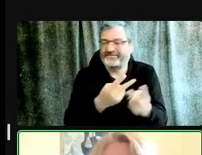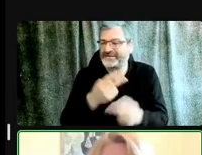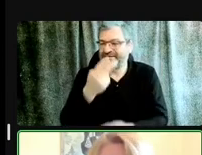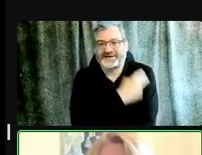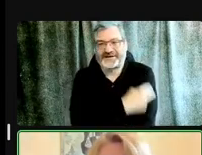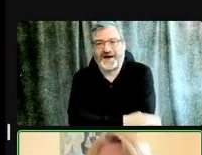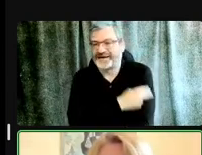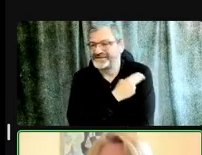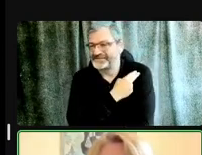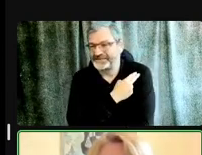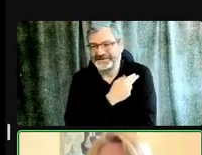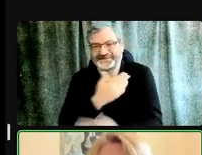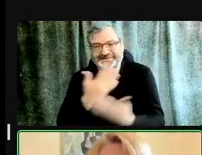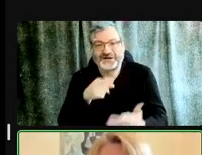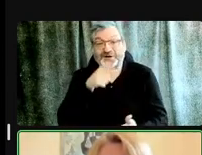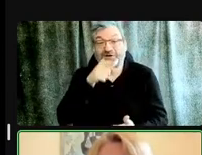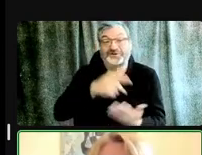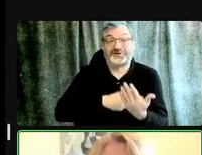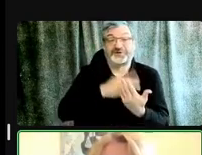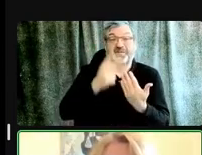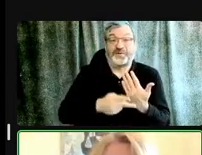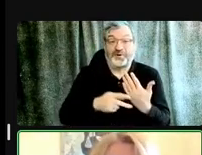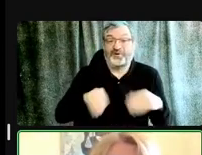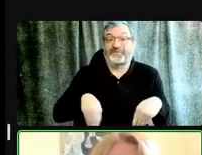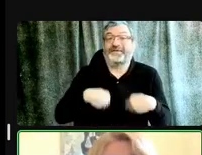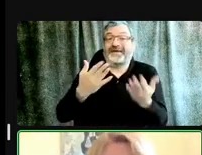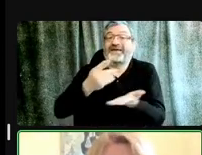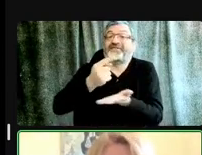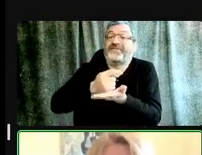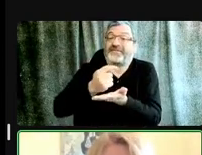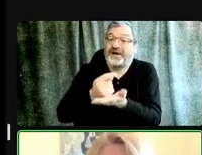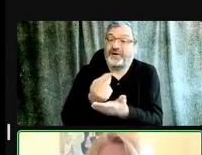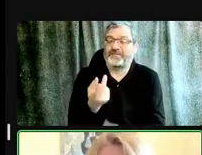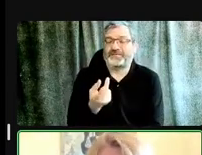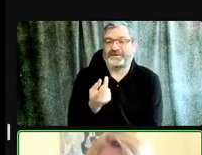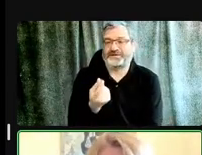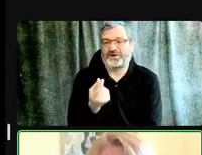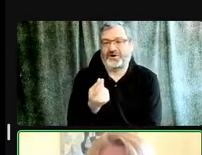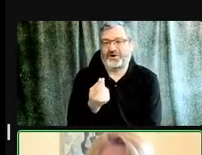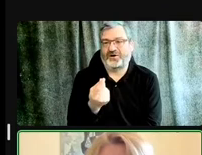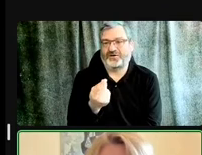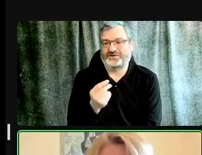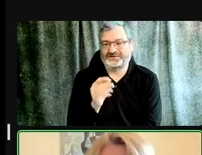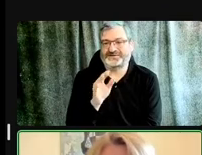So this program also gave therapy dogs and their human companions and trainers